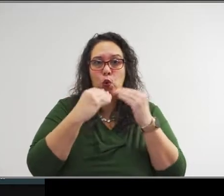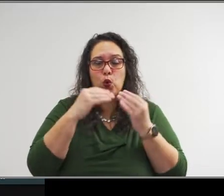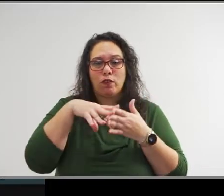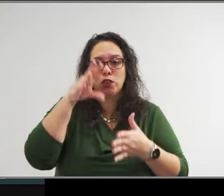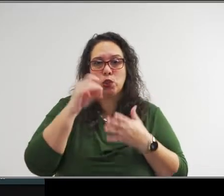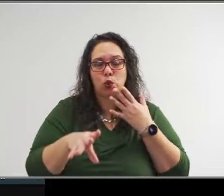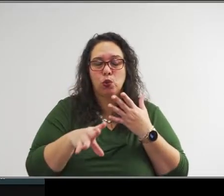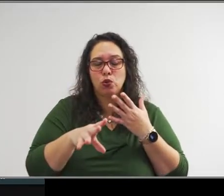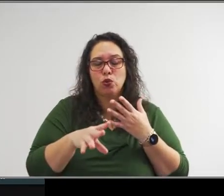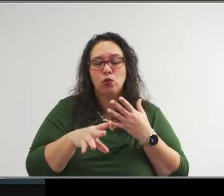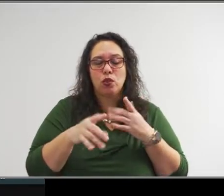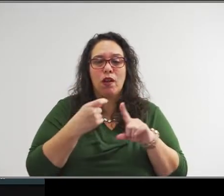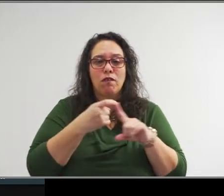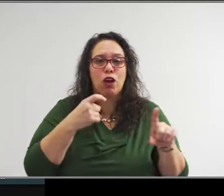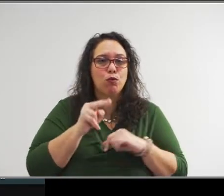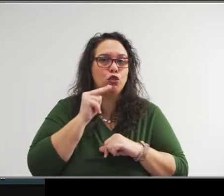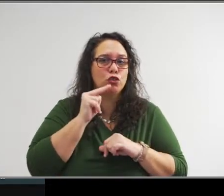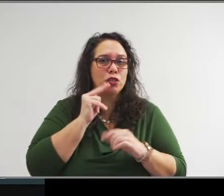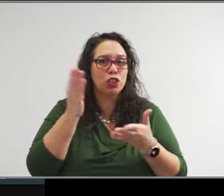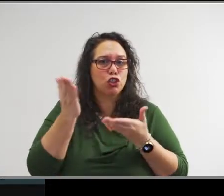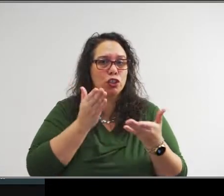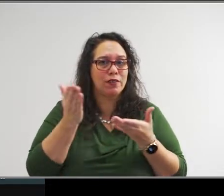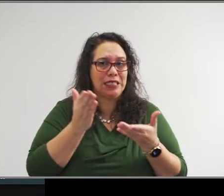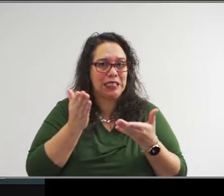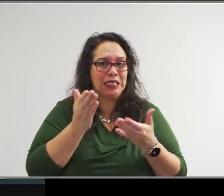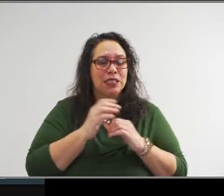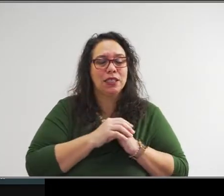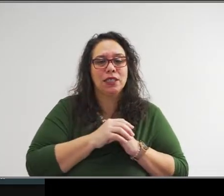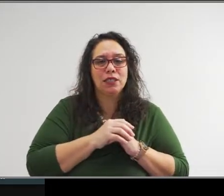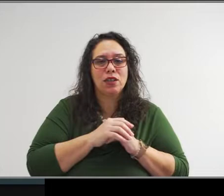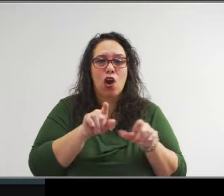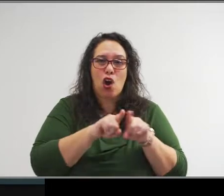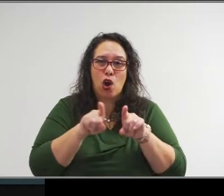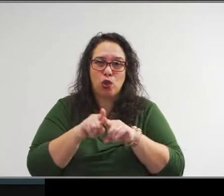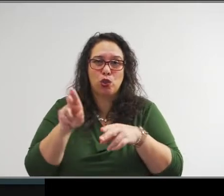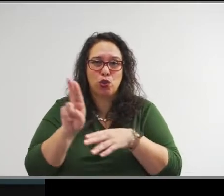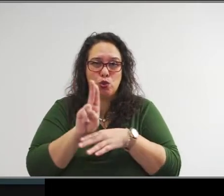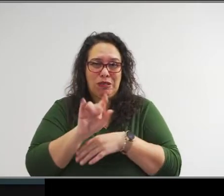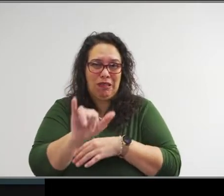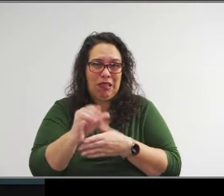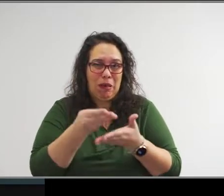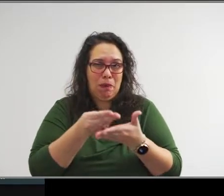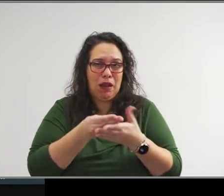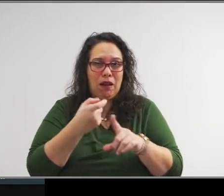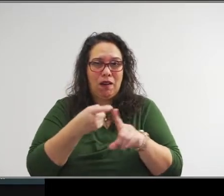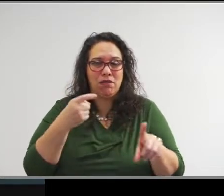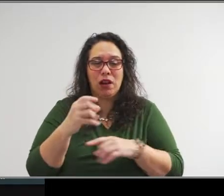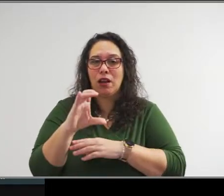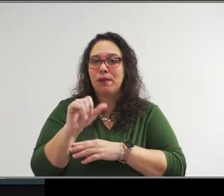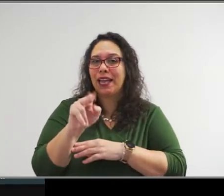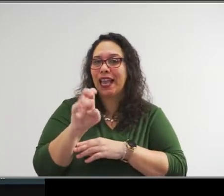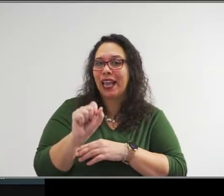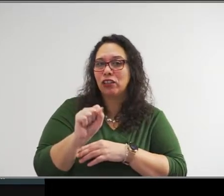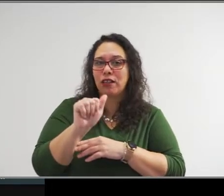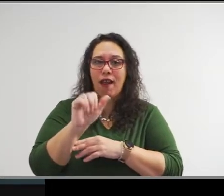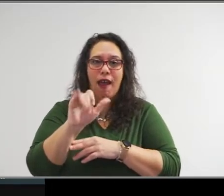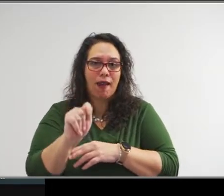of the nutrition services branch, also utilizing our CARES Act funding. Finally we've spent or planned to spend these funds